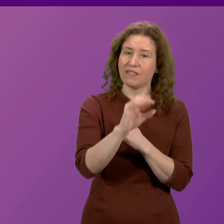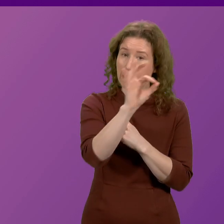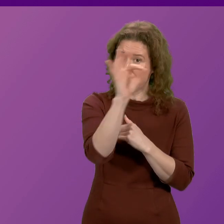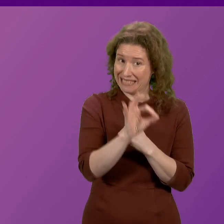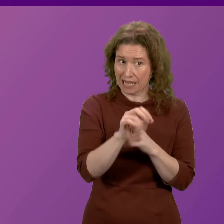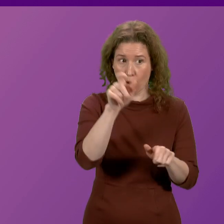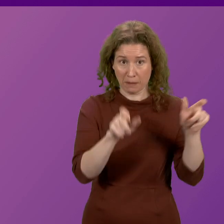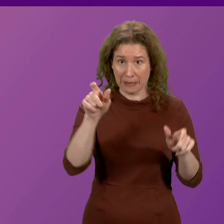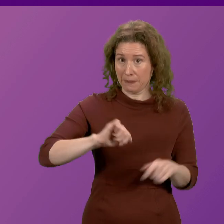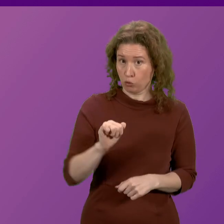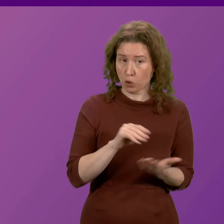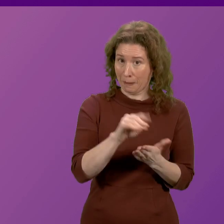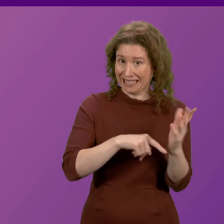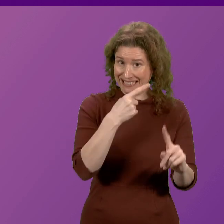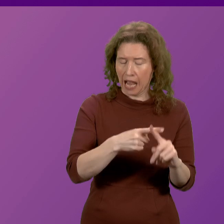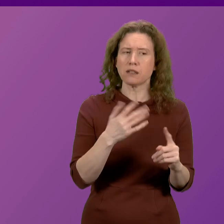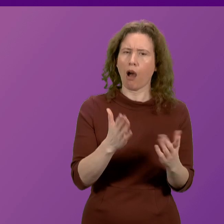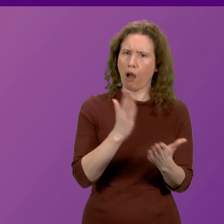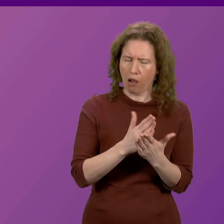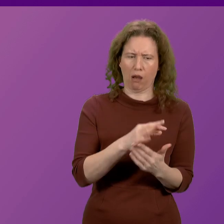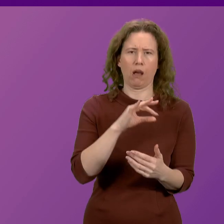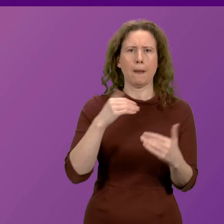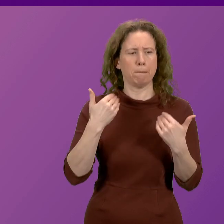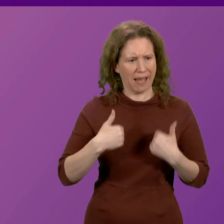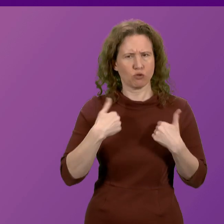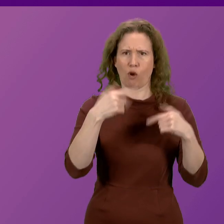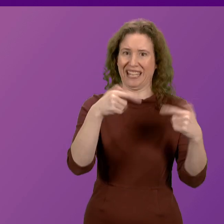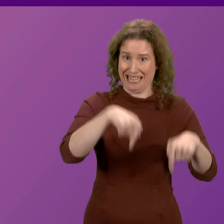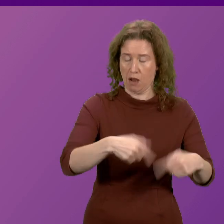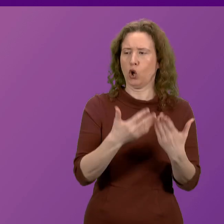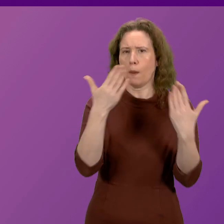taxpayers in Scotland are better off than those in the rest of the United Kingdom,